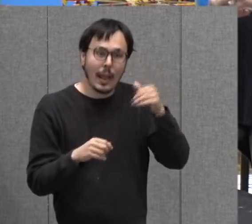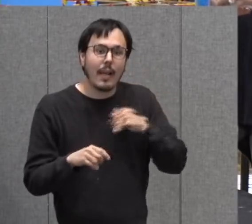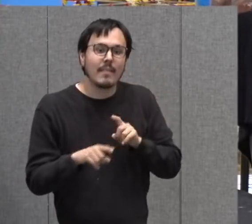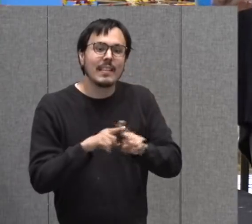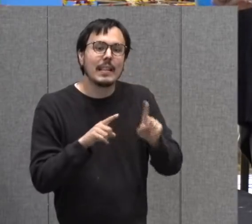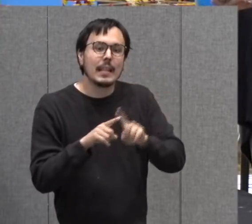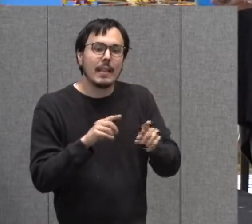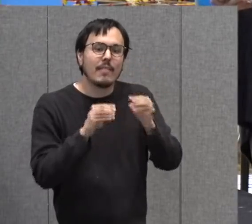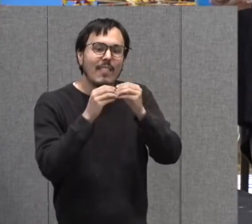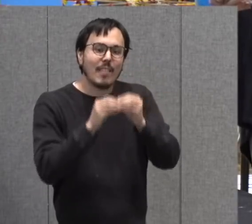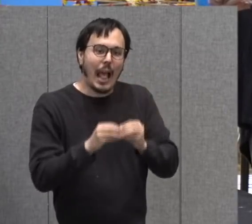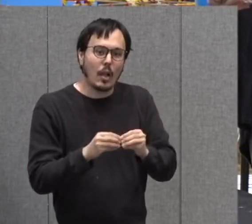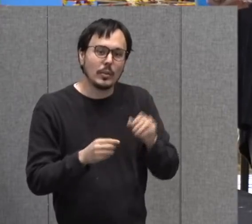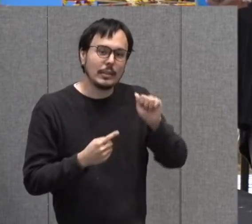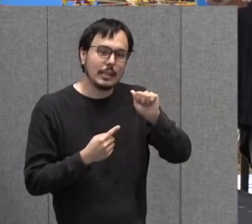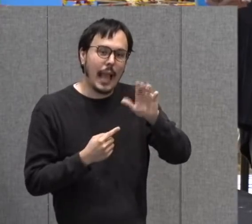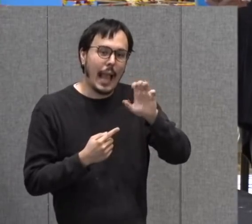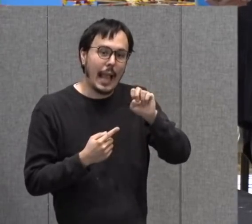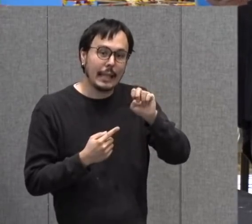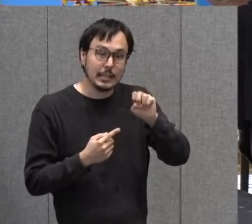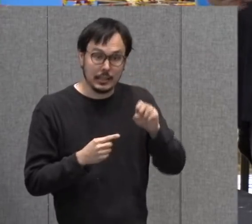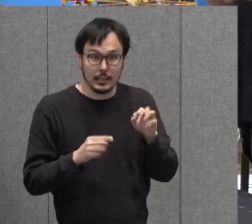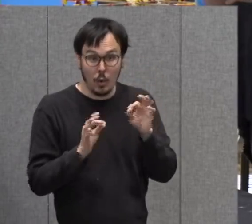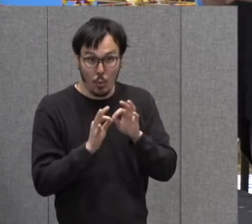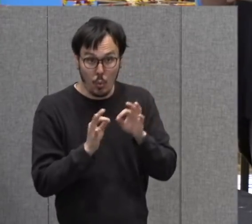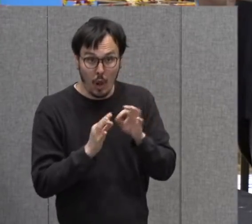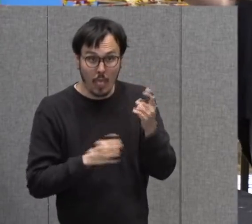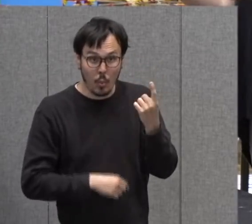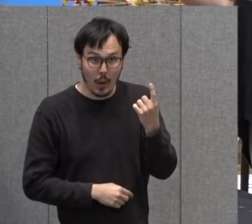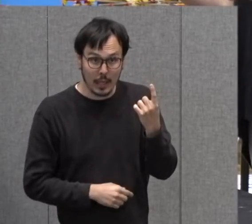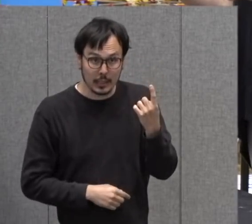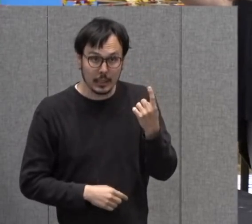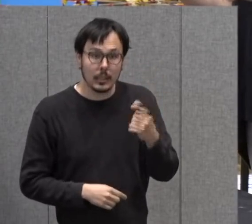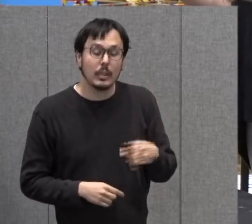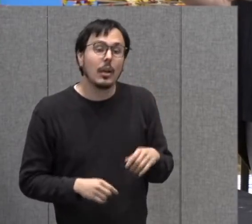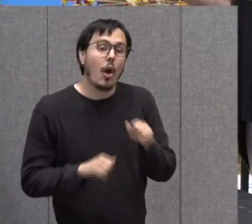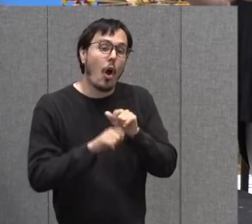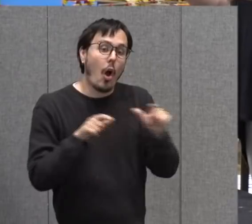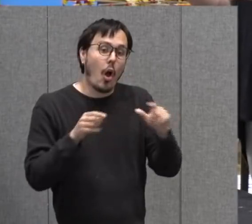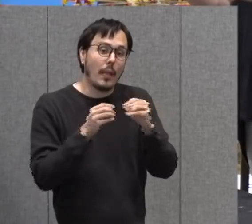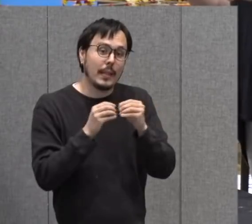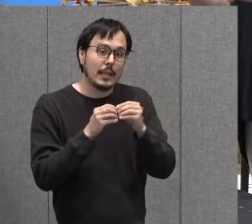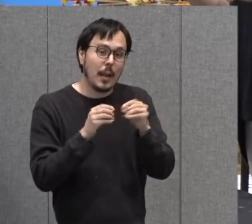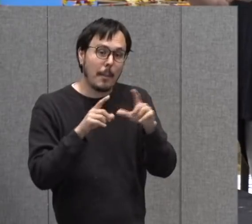Your aces are gonna be worth a one, all of your number cards are worth that given number